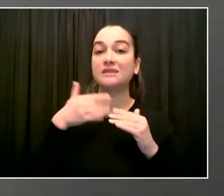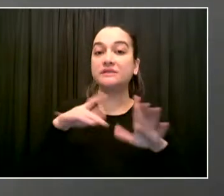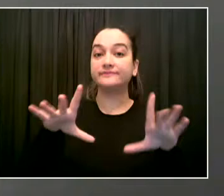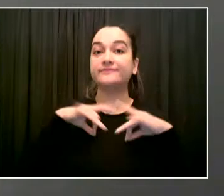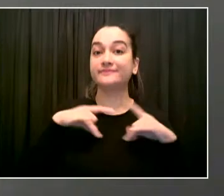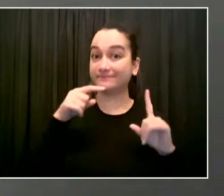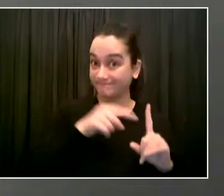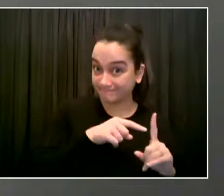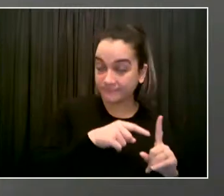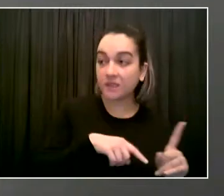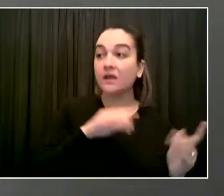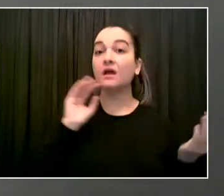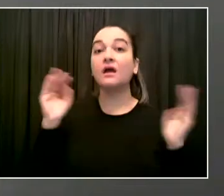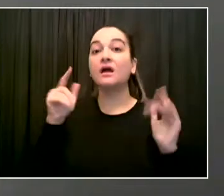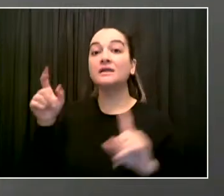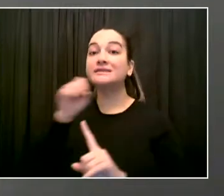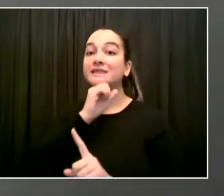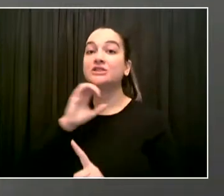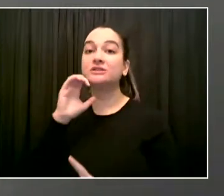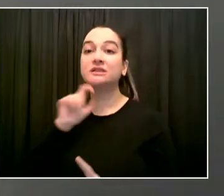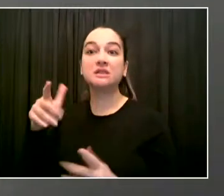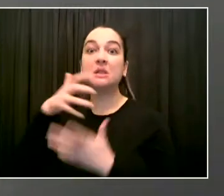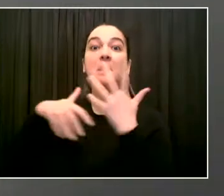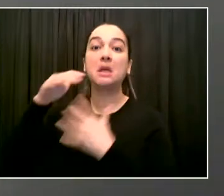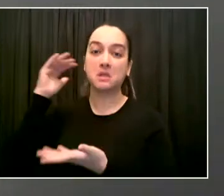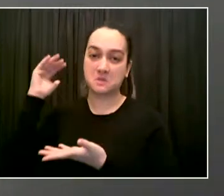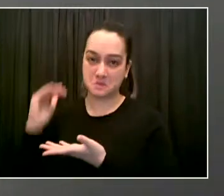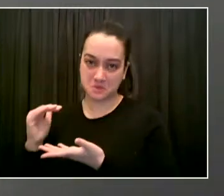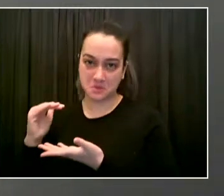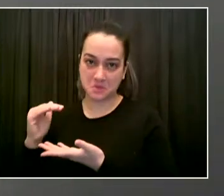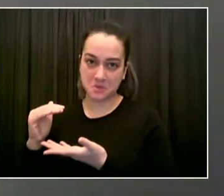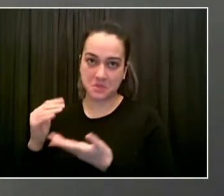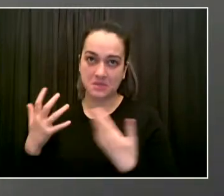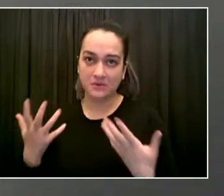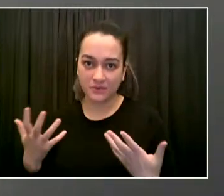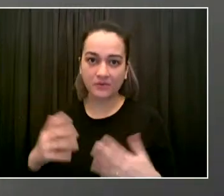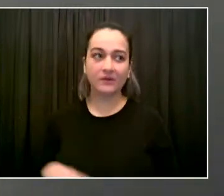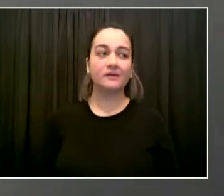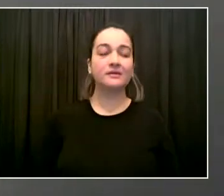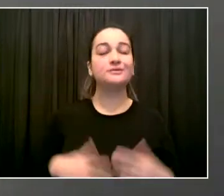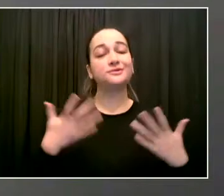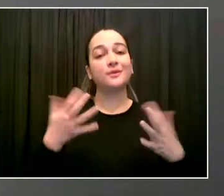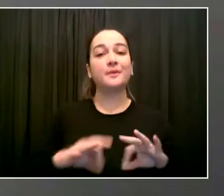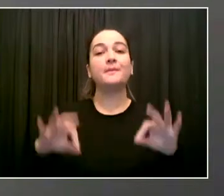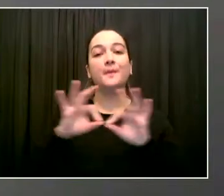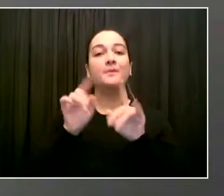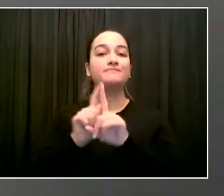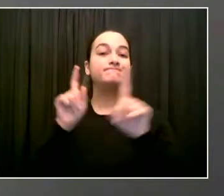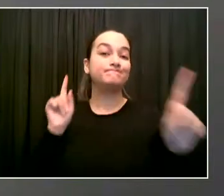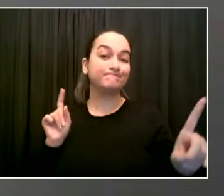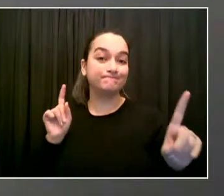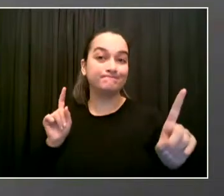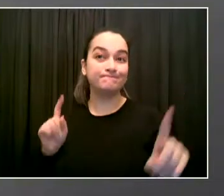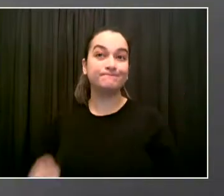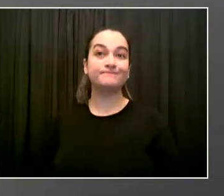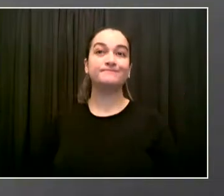ACTIVE, TAKING THEIR JOBS IN RAISING THEIR FAMILIES AND I HAVE A LOT OF OPPORTUNITIES TO TRANSMIT.